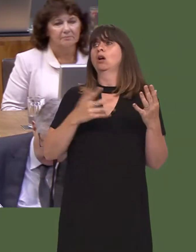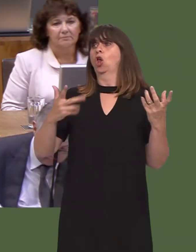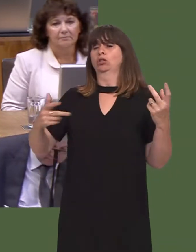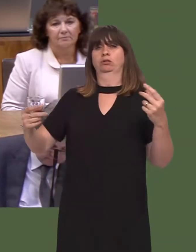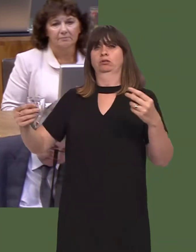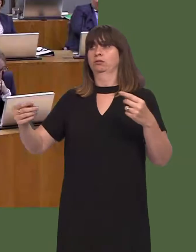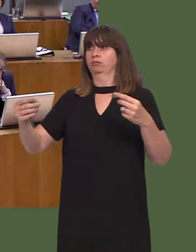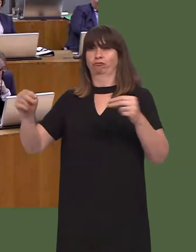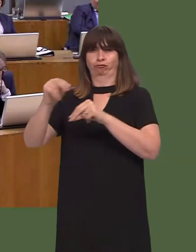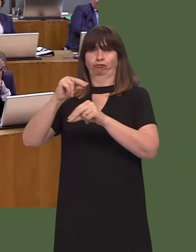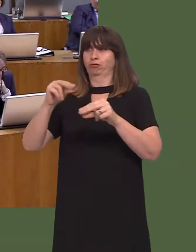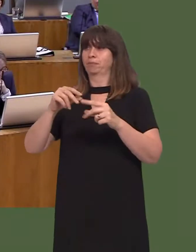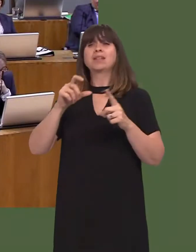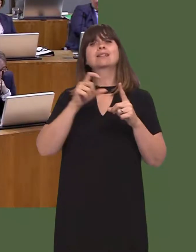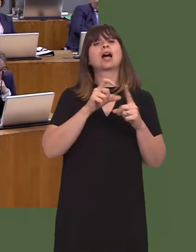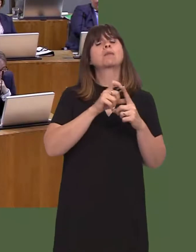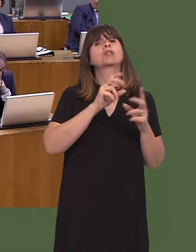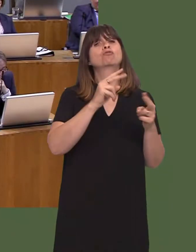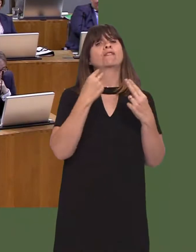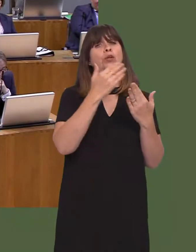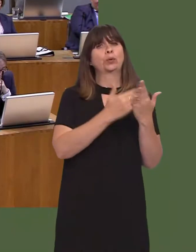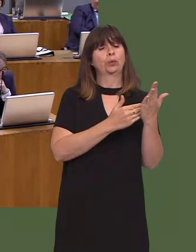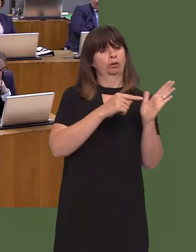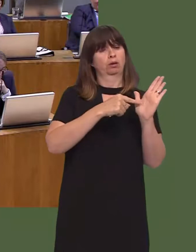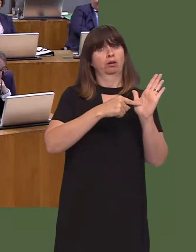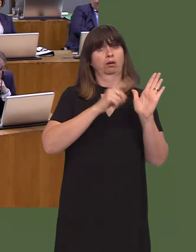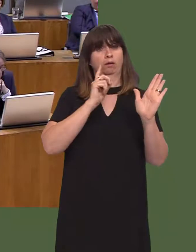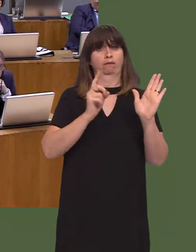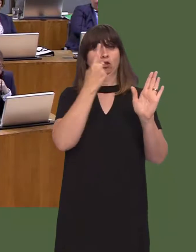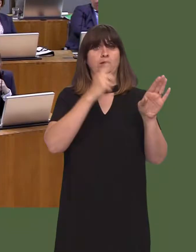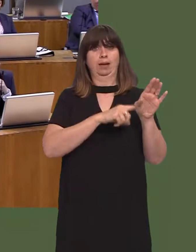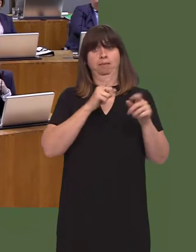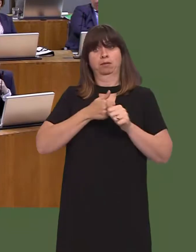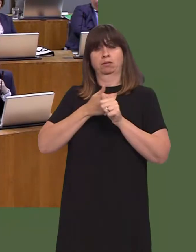What the Diamond review also does is to provide, for the first time, support for postgraduate